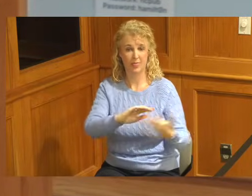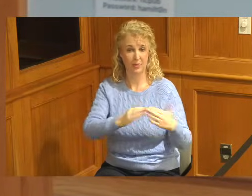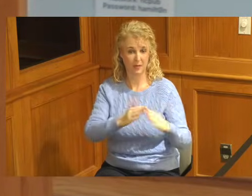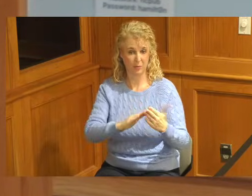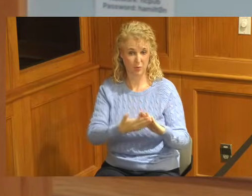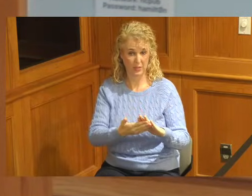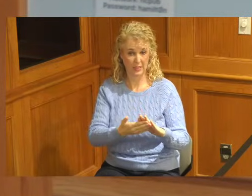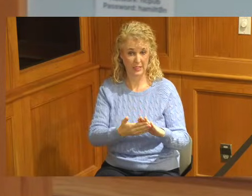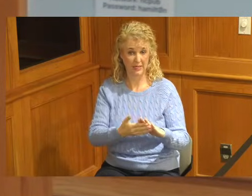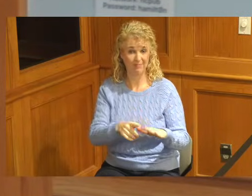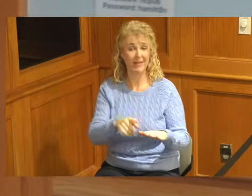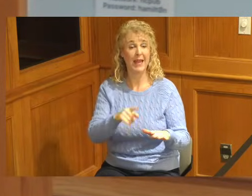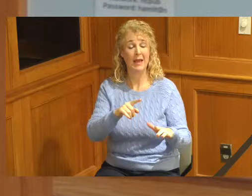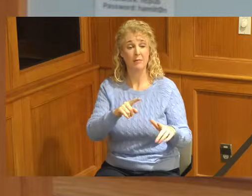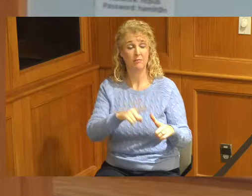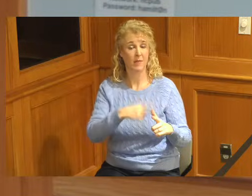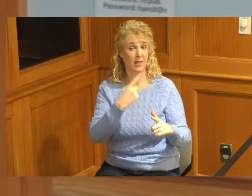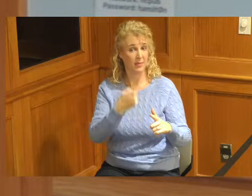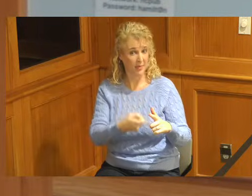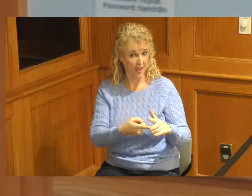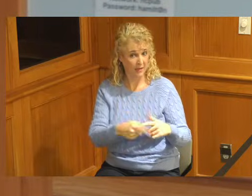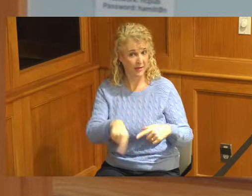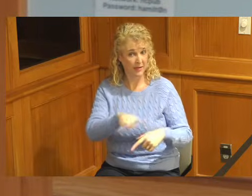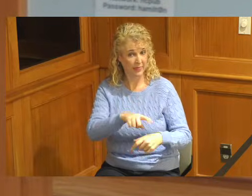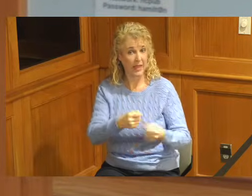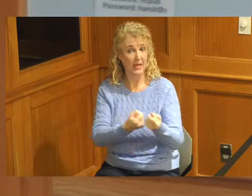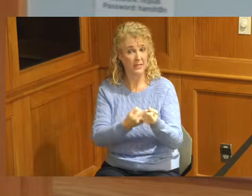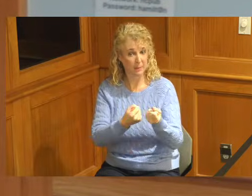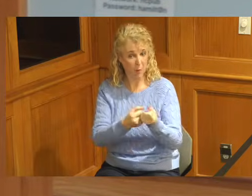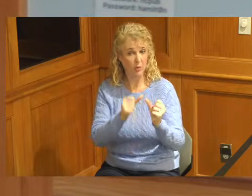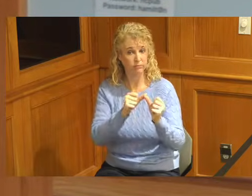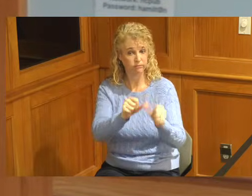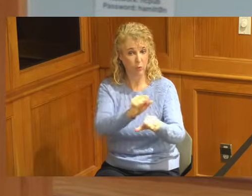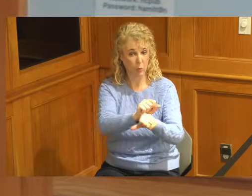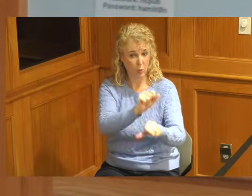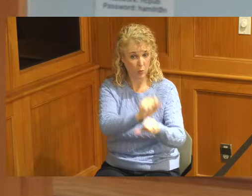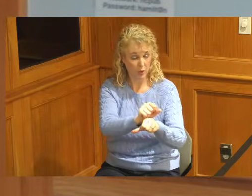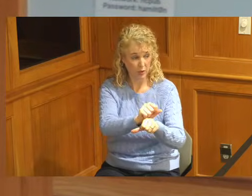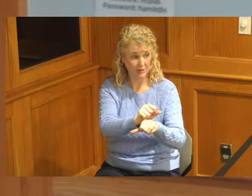actual partners in the projects. They're really those really don't exist out in the county